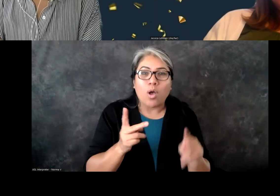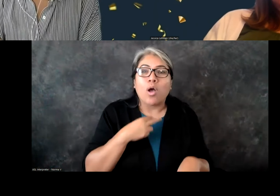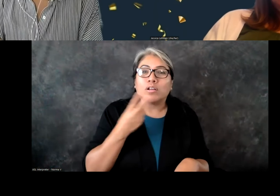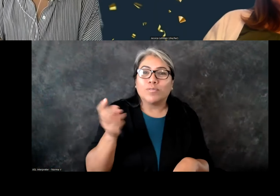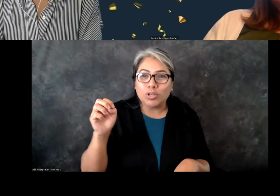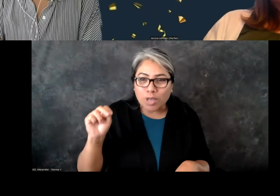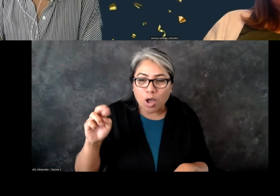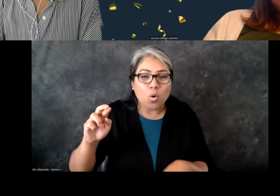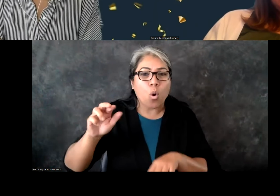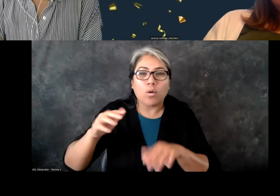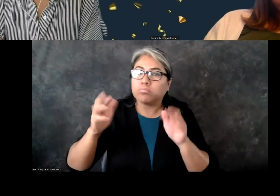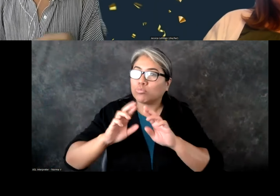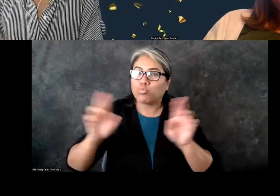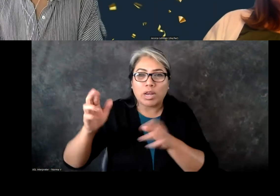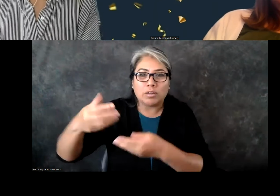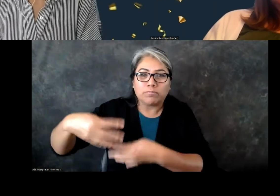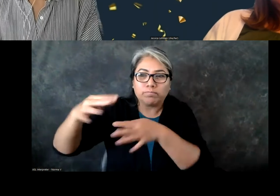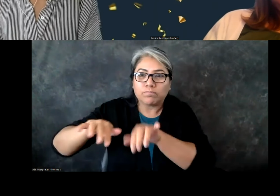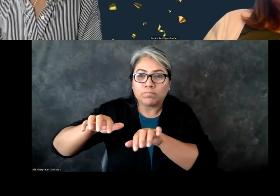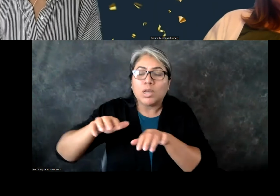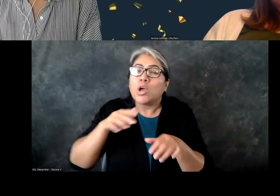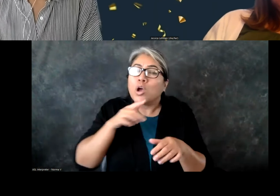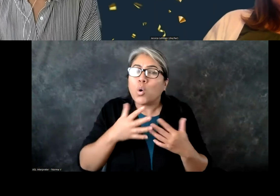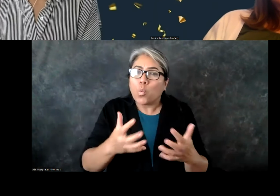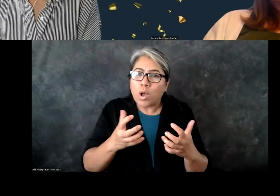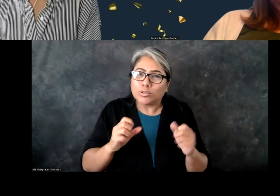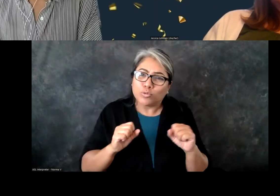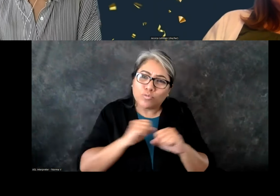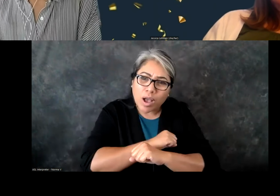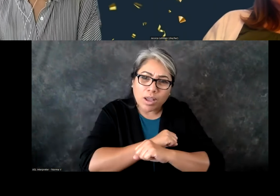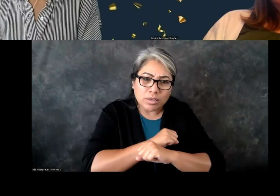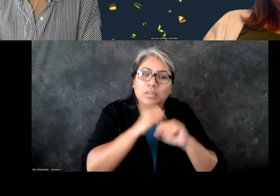different asset and income limits for different program,